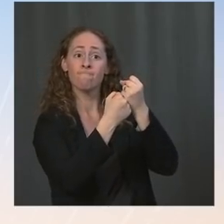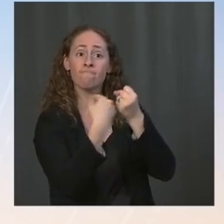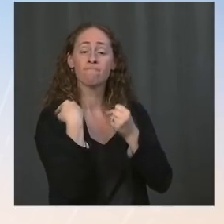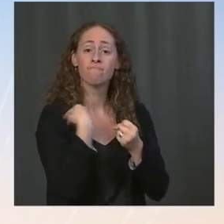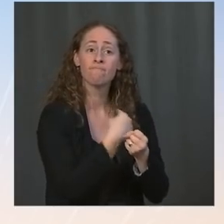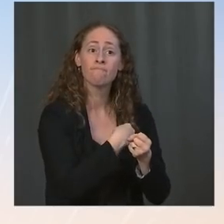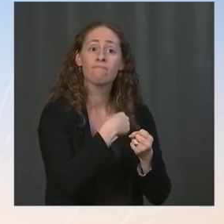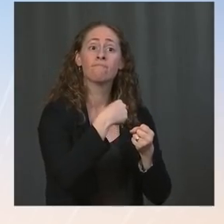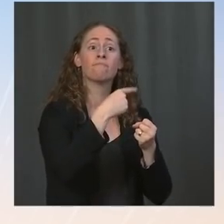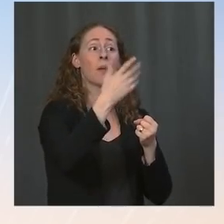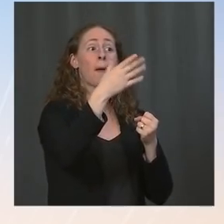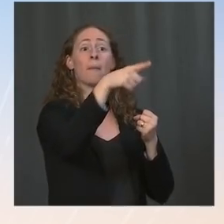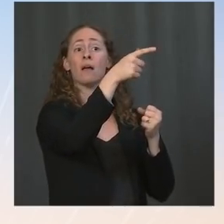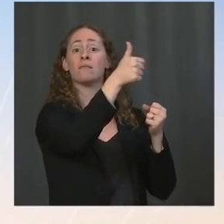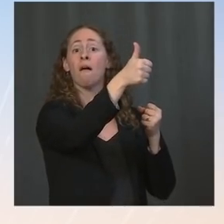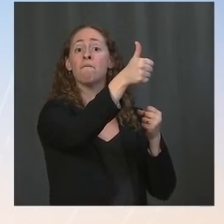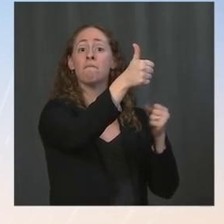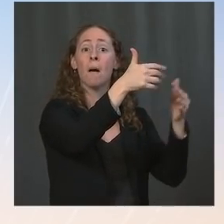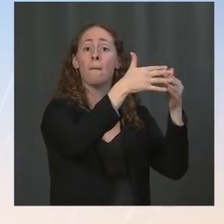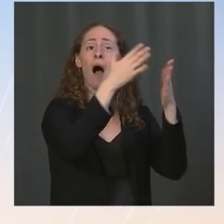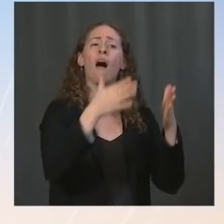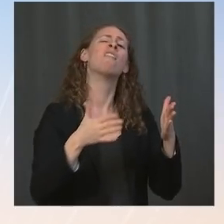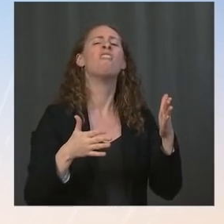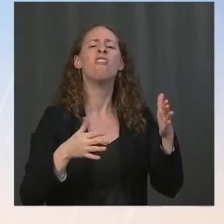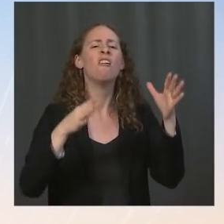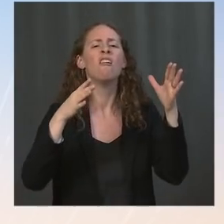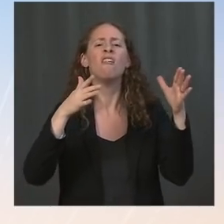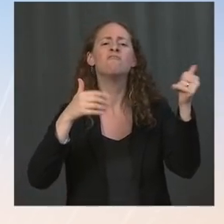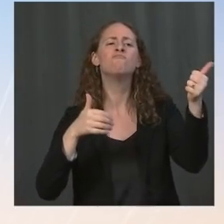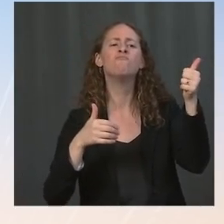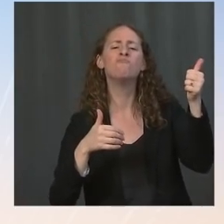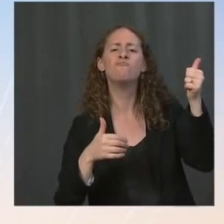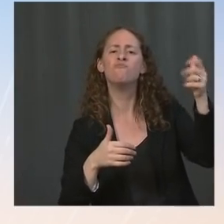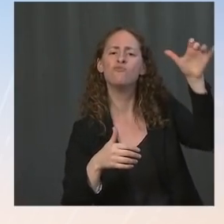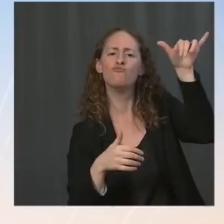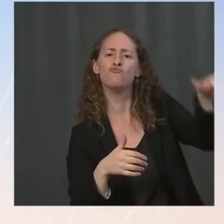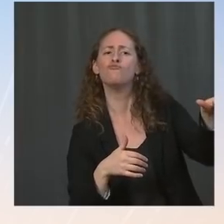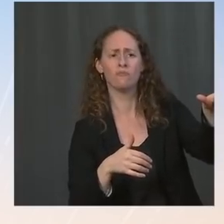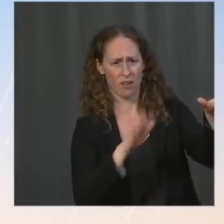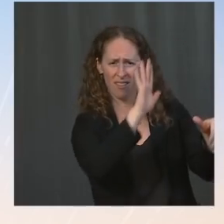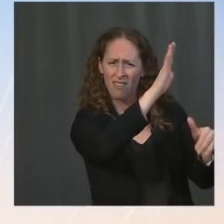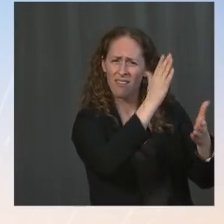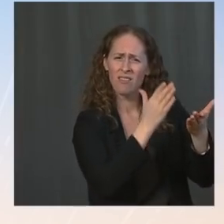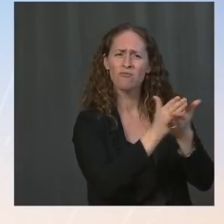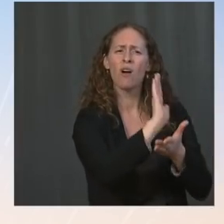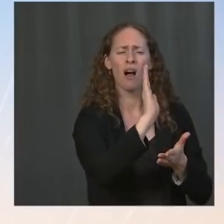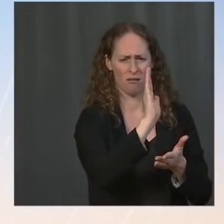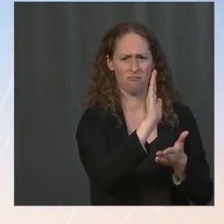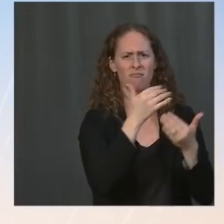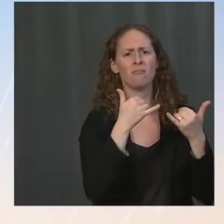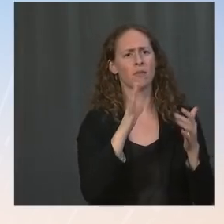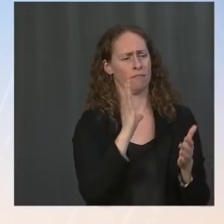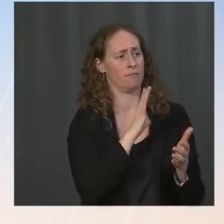That is their right to determine when they want to leave. That commitment is enduring. But we have saved more than 120,000 lives,